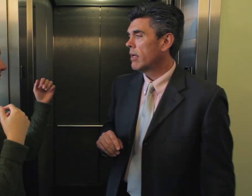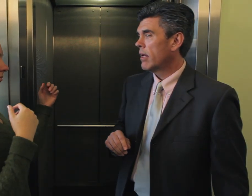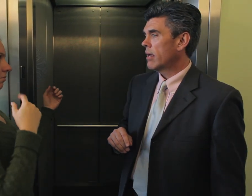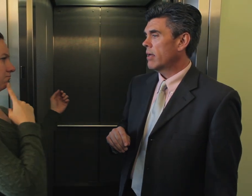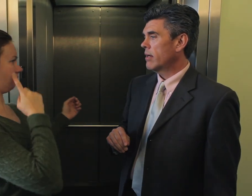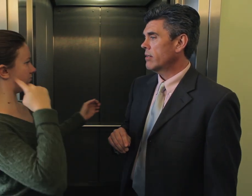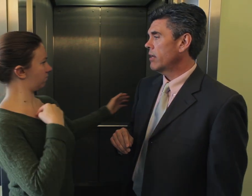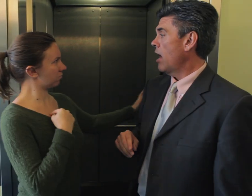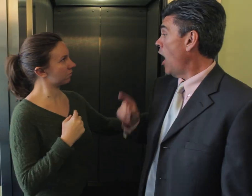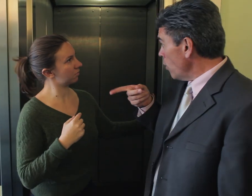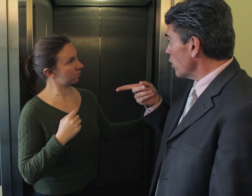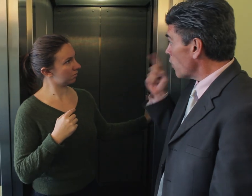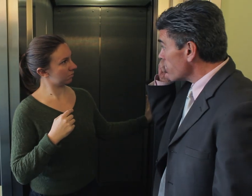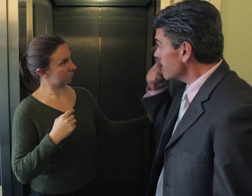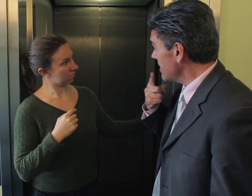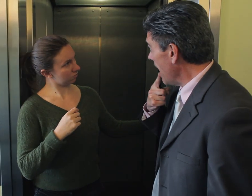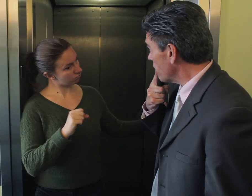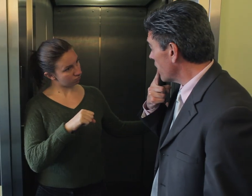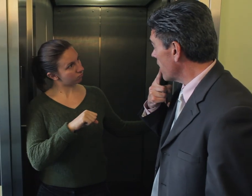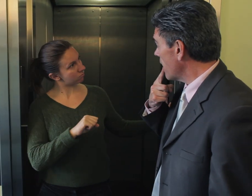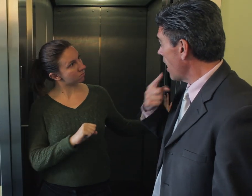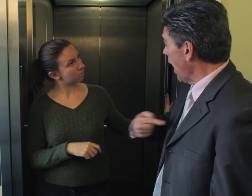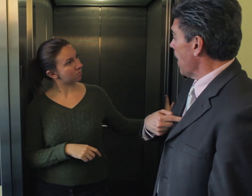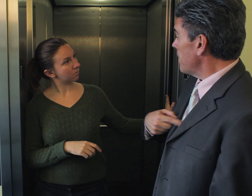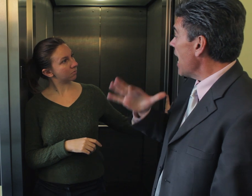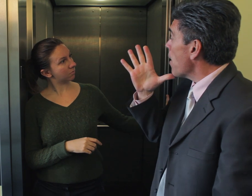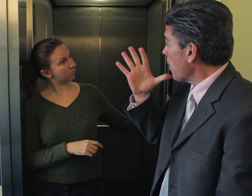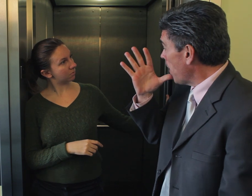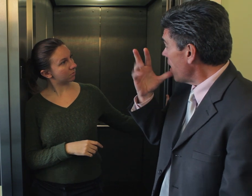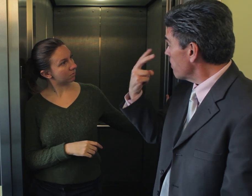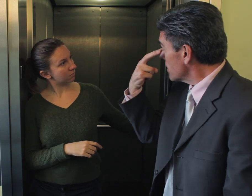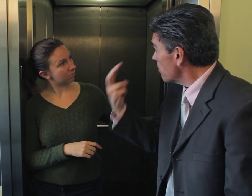Uh, I'm Deaf. Oh, you’re Deaf? My... Mom's... Blind.